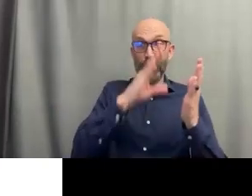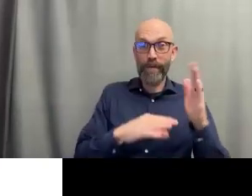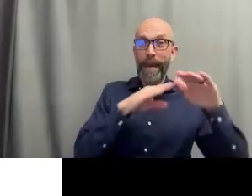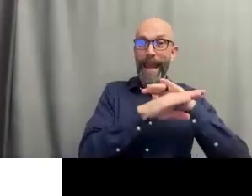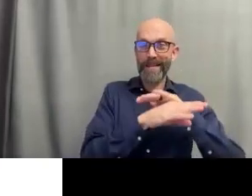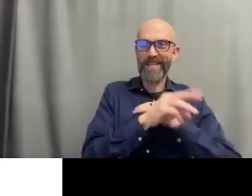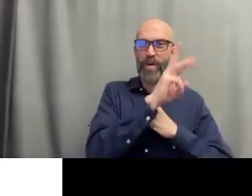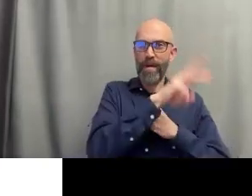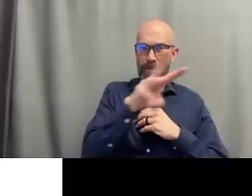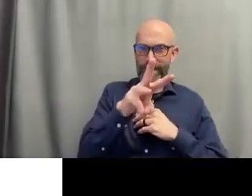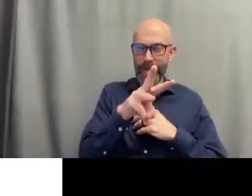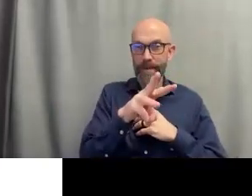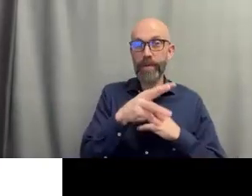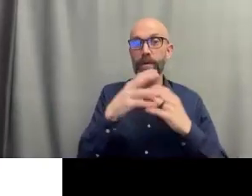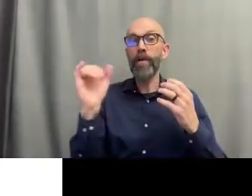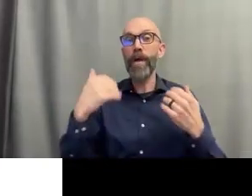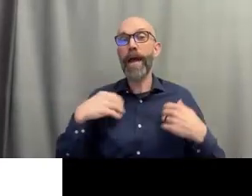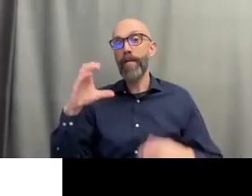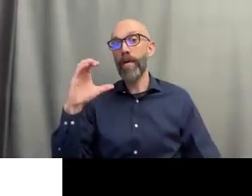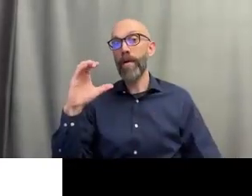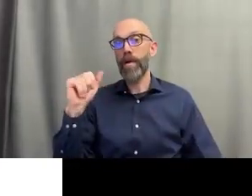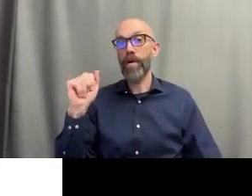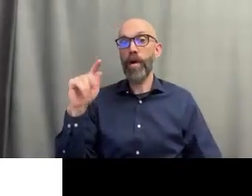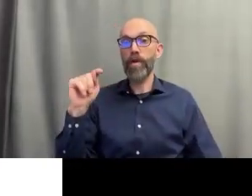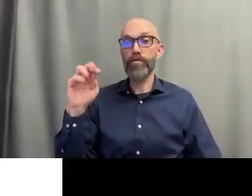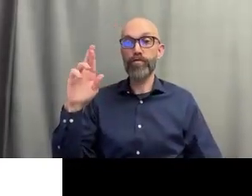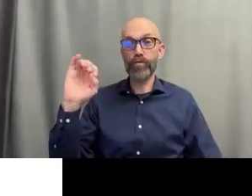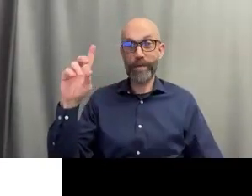Or again, they have these cartridges that you can just upload into Canvas